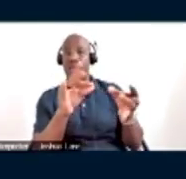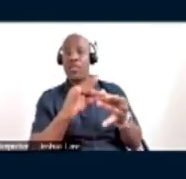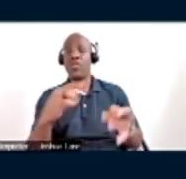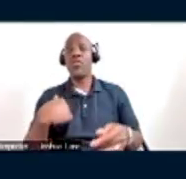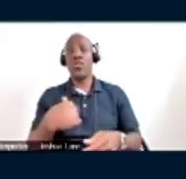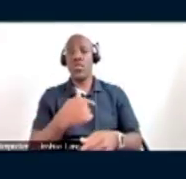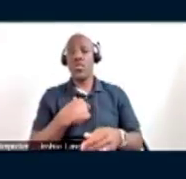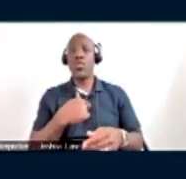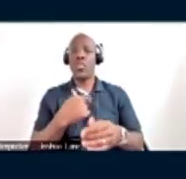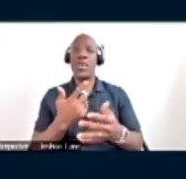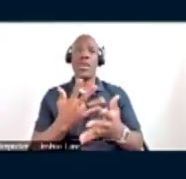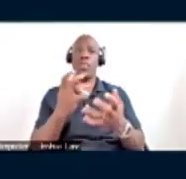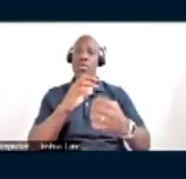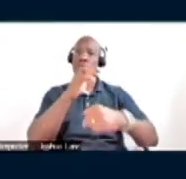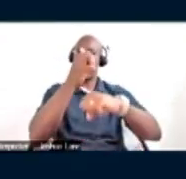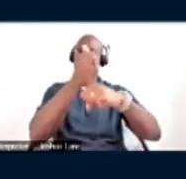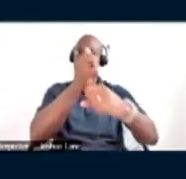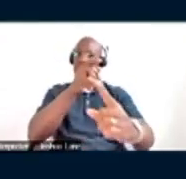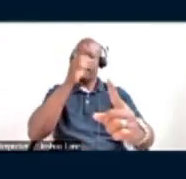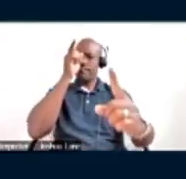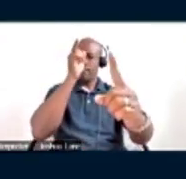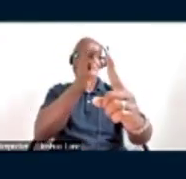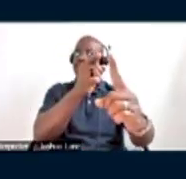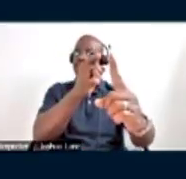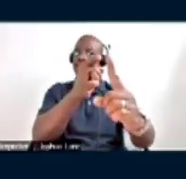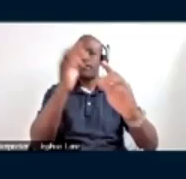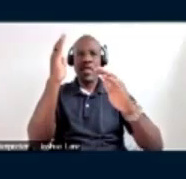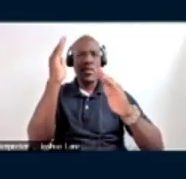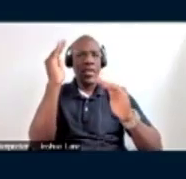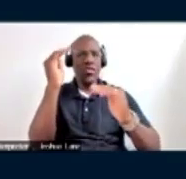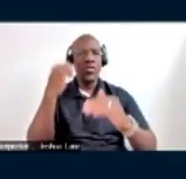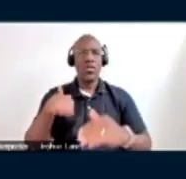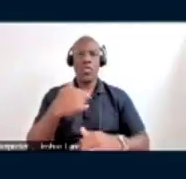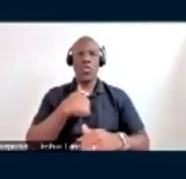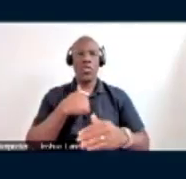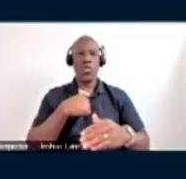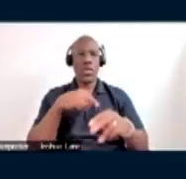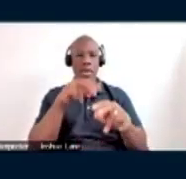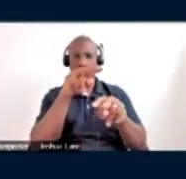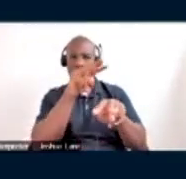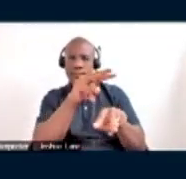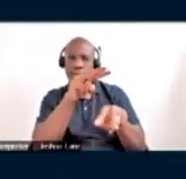we set expectations we monitor the data. So, you know, you can look at this